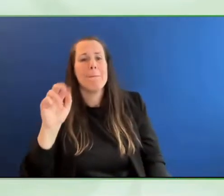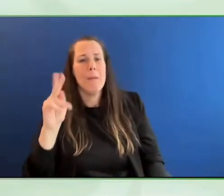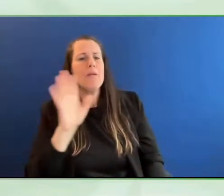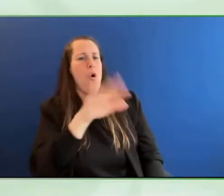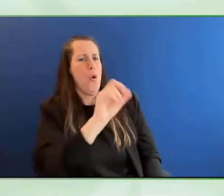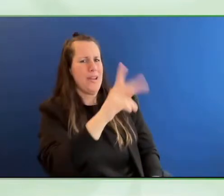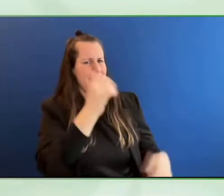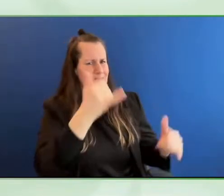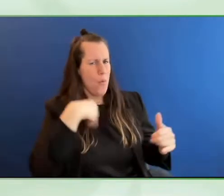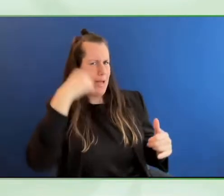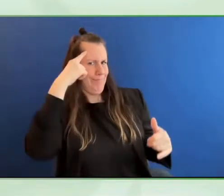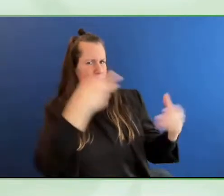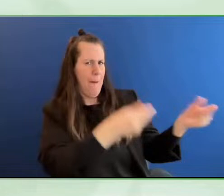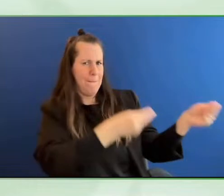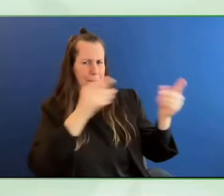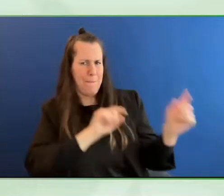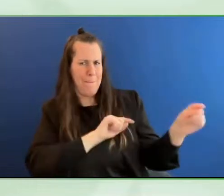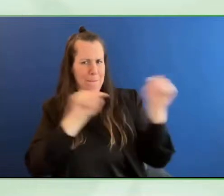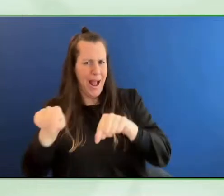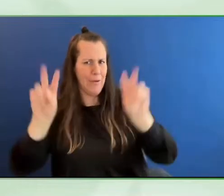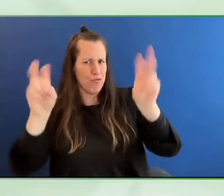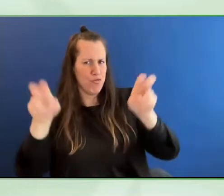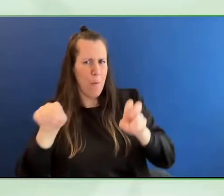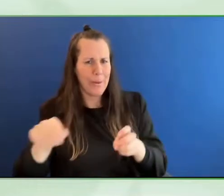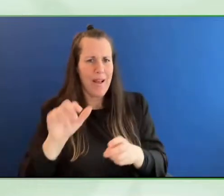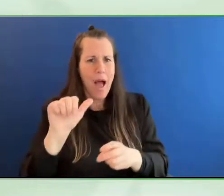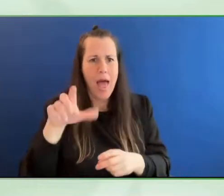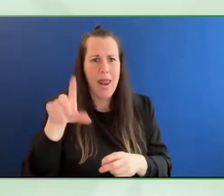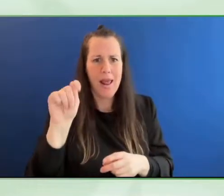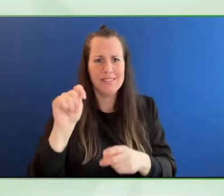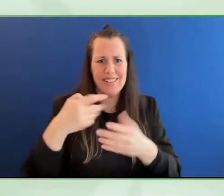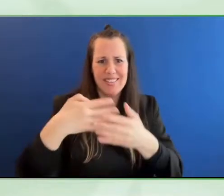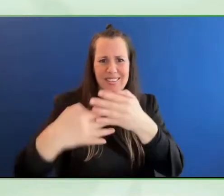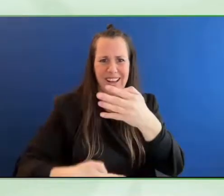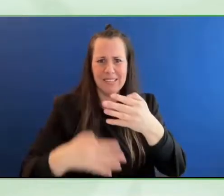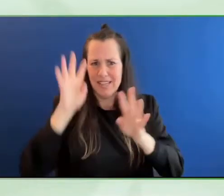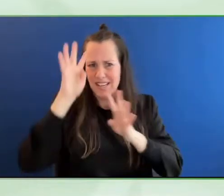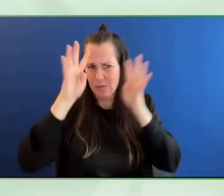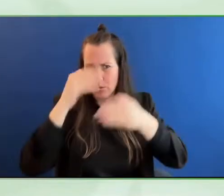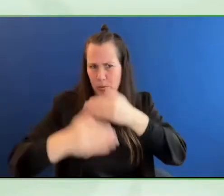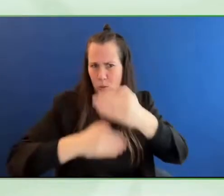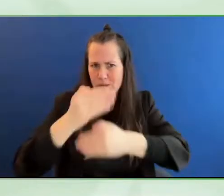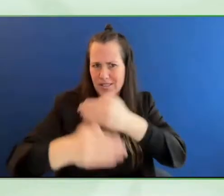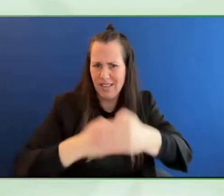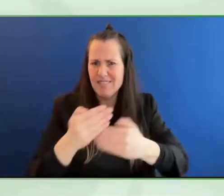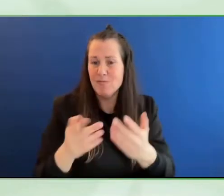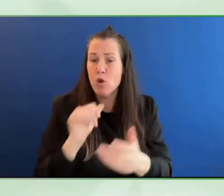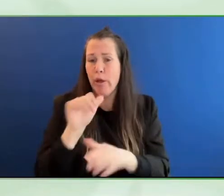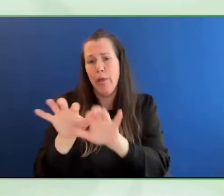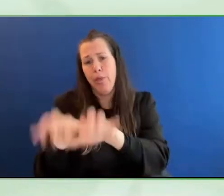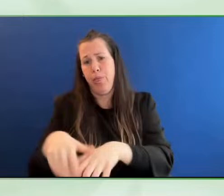Our writers are not focusing so much on the minutiae, or writing down the text exactly